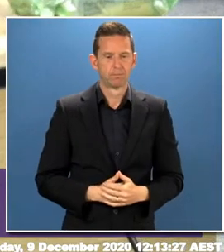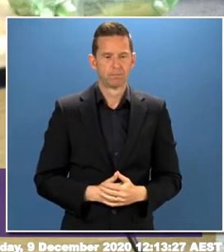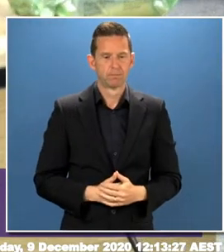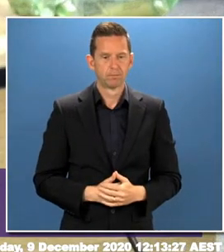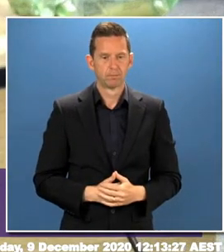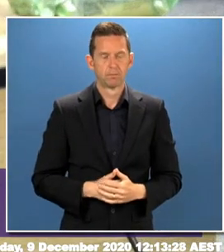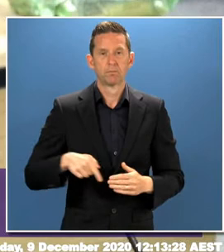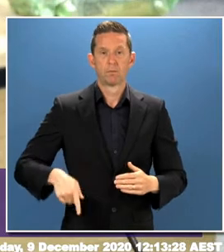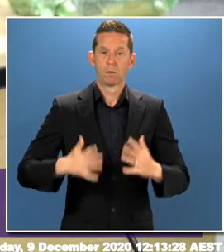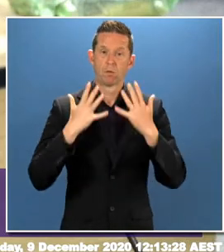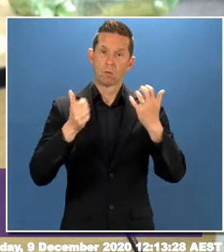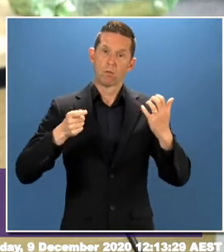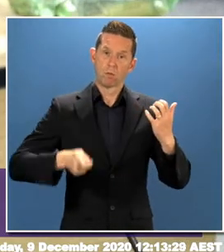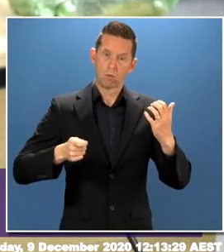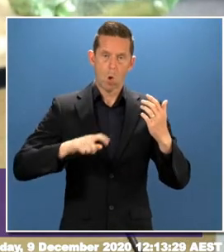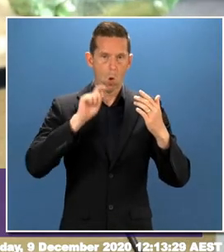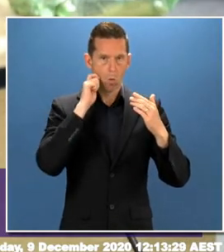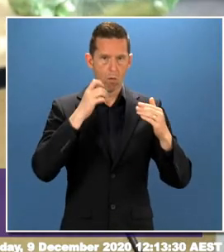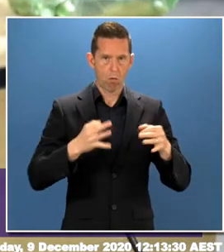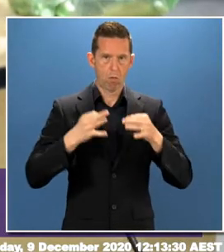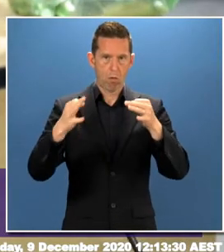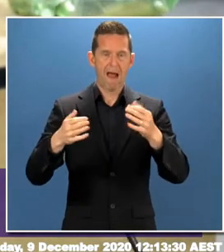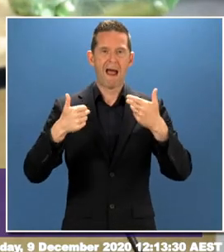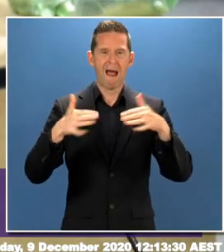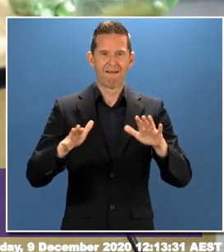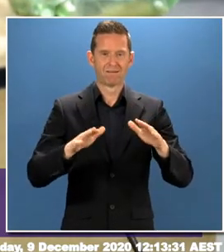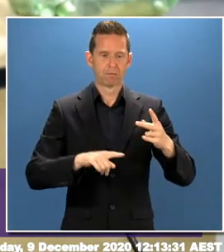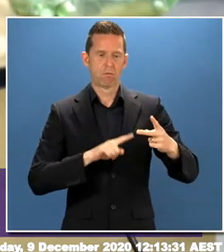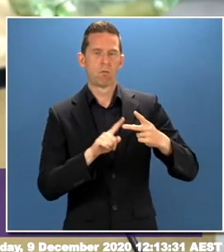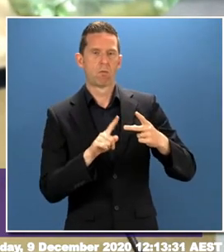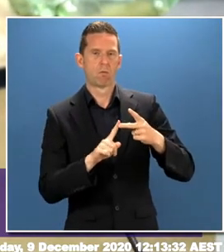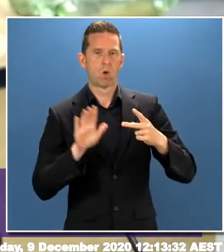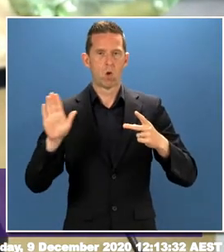The hearing will be adjourned after the conclusion of part two of Ms Kroes's evidence.